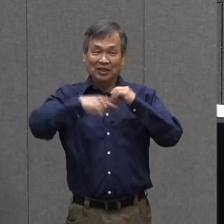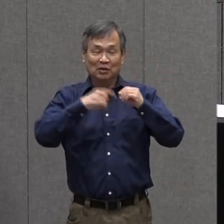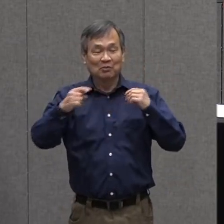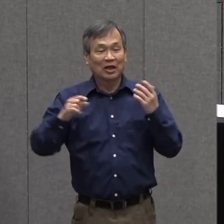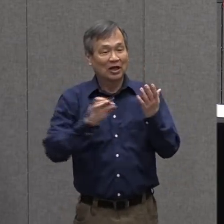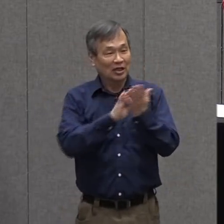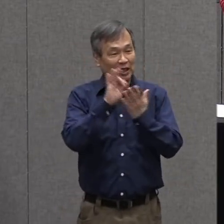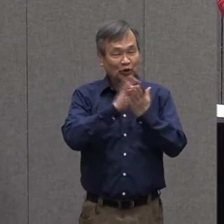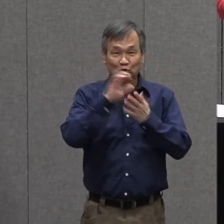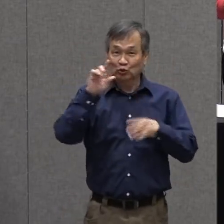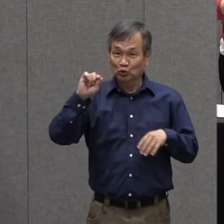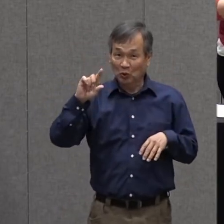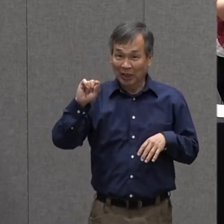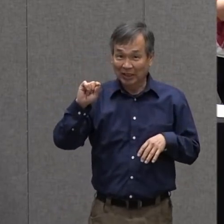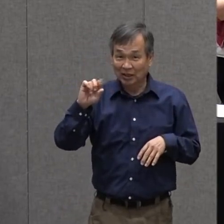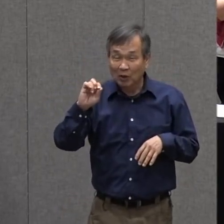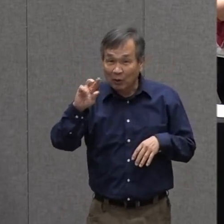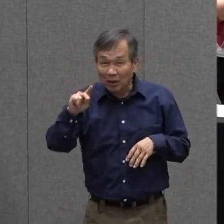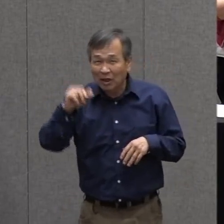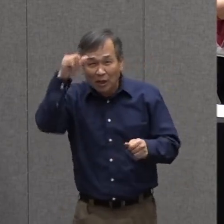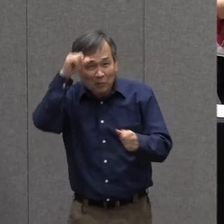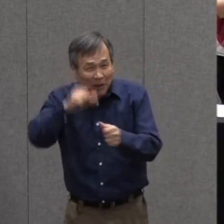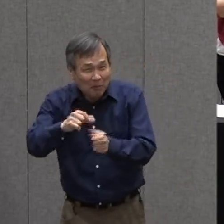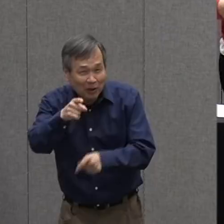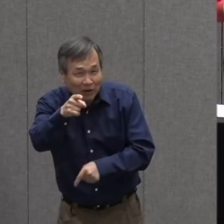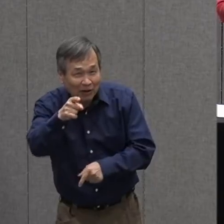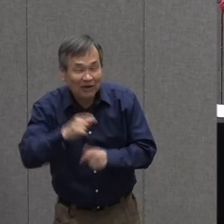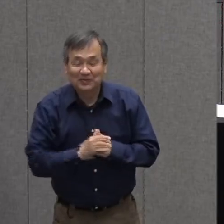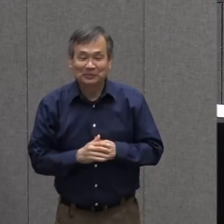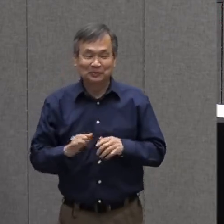Okay? So you may remember some kind of a game